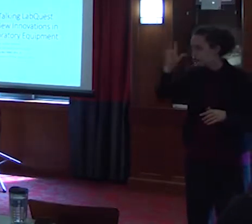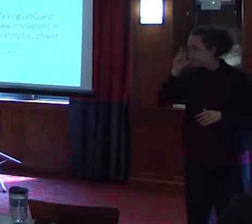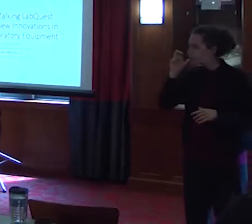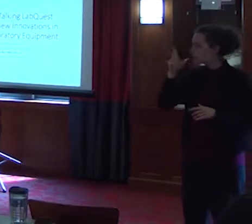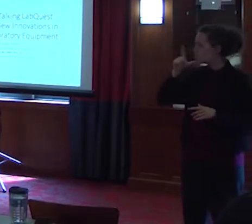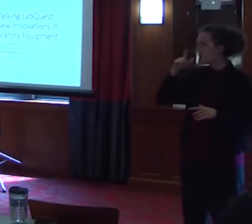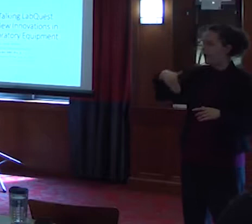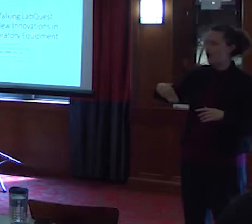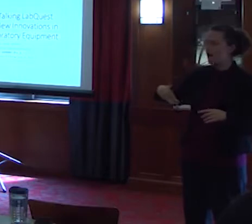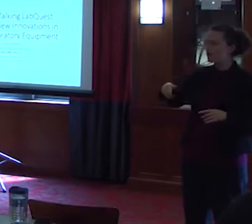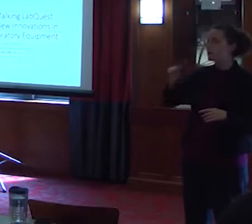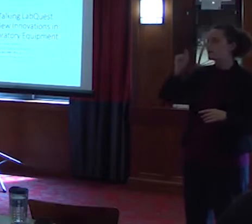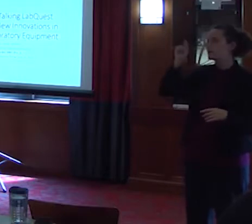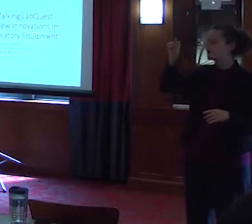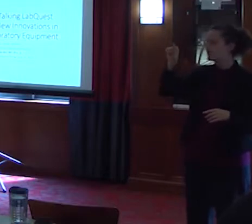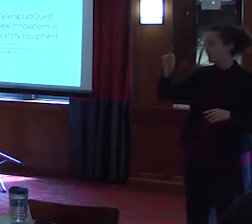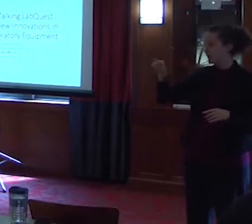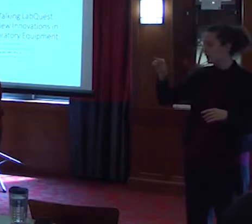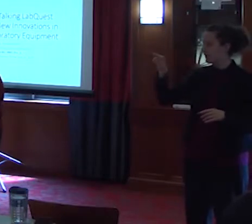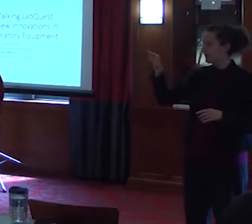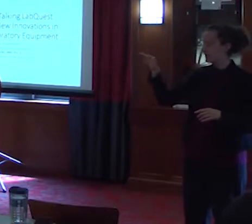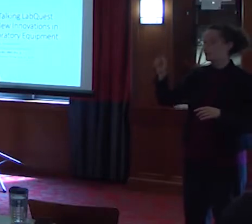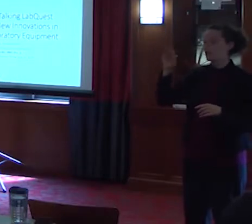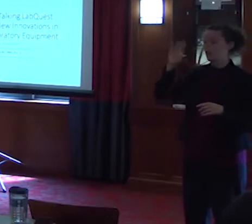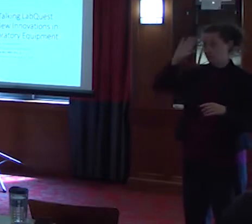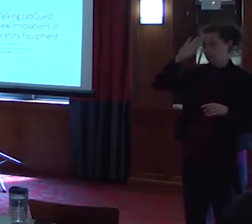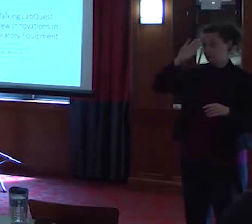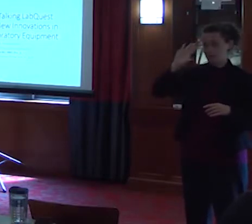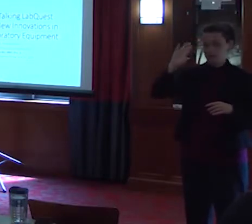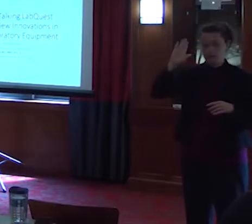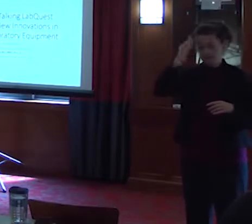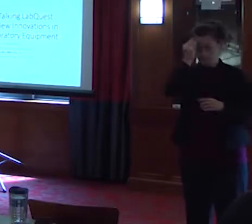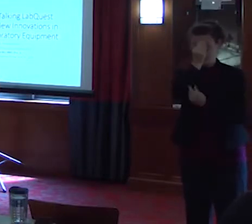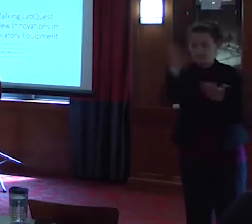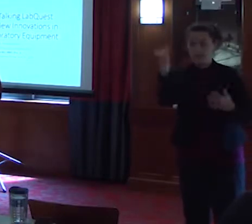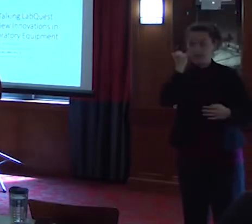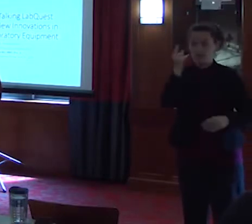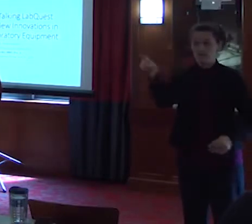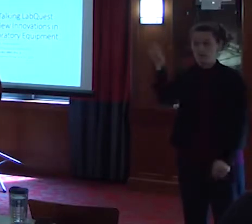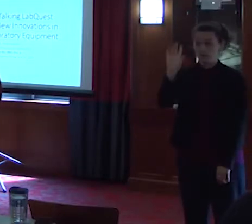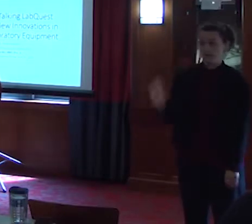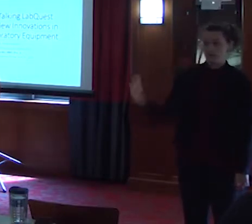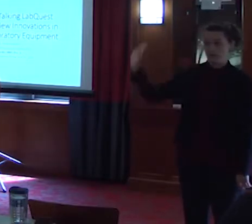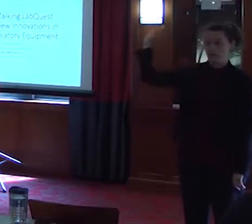So he doesn't feel left out anymore. So kind of why to choose Talking LabQuest as you stated earlier, it's a more equitable option to allow people to be able to interact with things on their own.